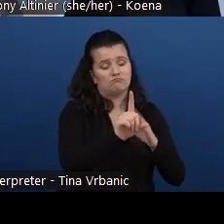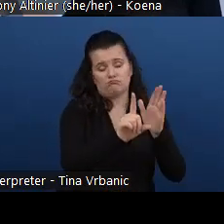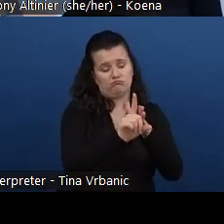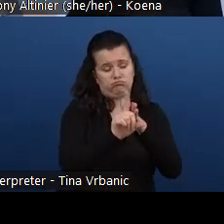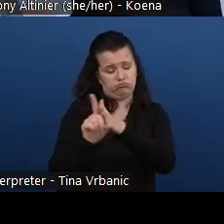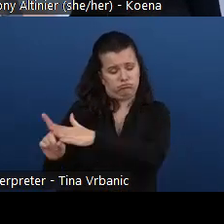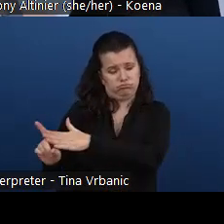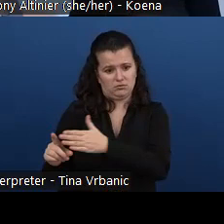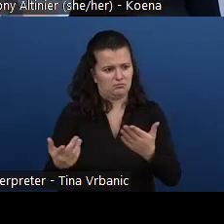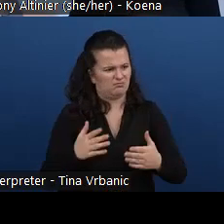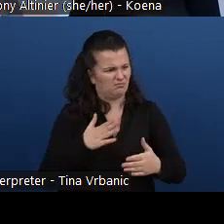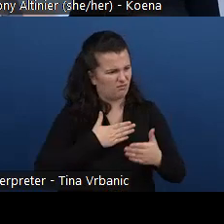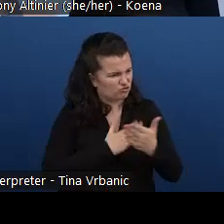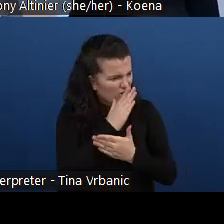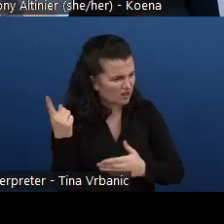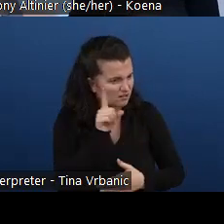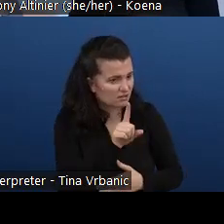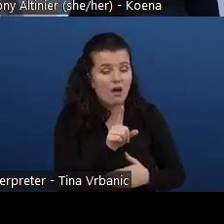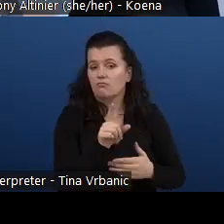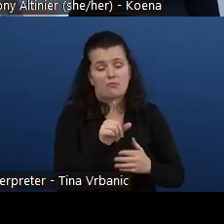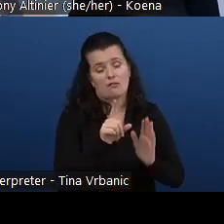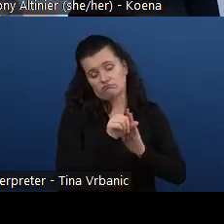They didn't have reasonable accommodations to compensate for disabilities.